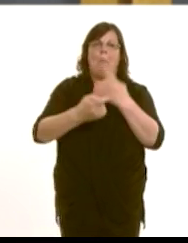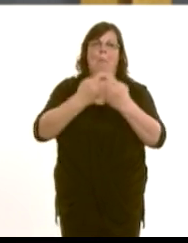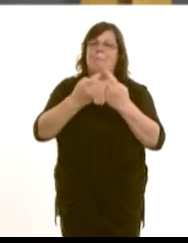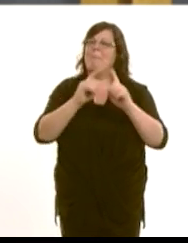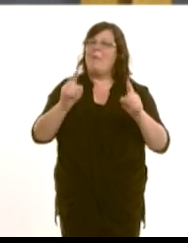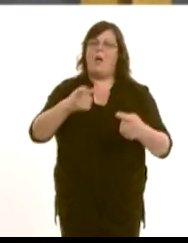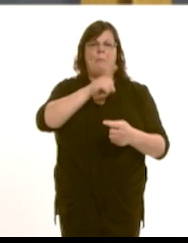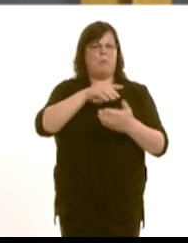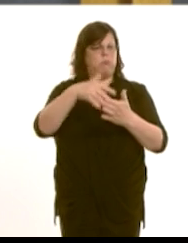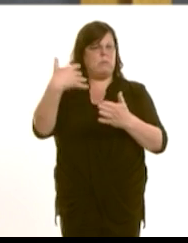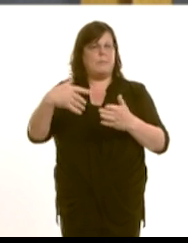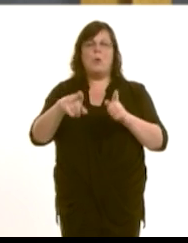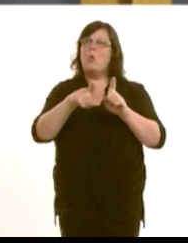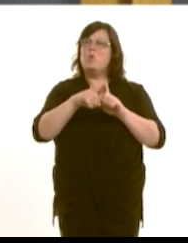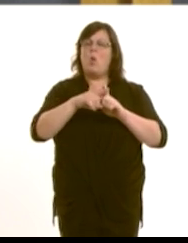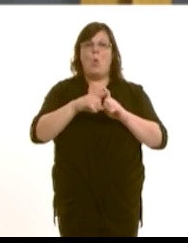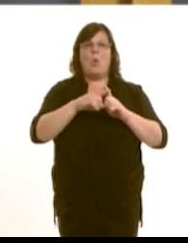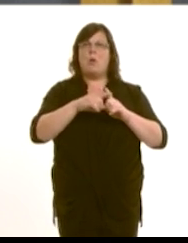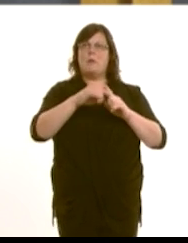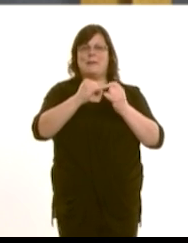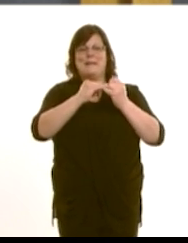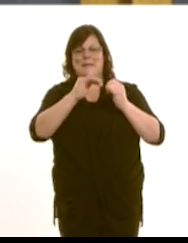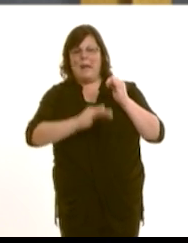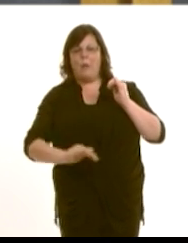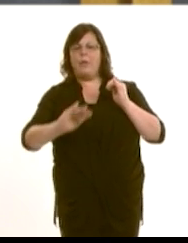Also in this city, in the south of this city, in a very challenged ward such as Splott,